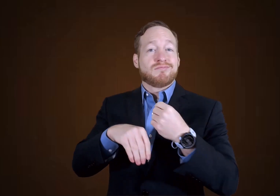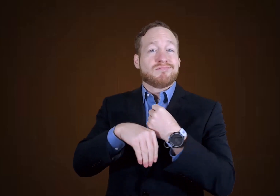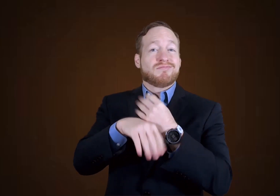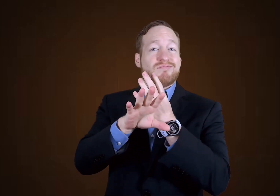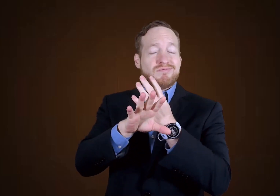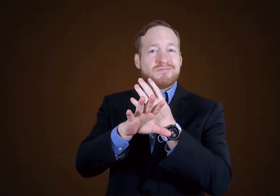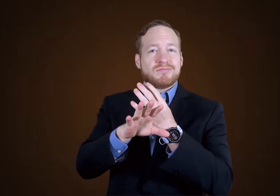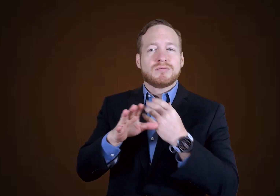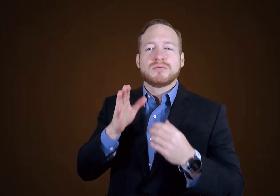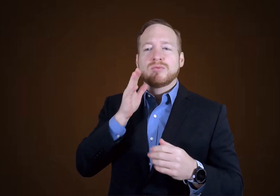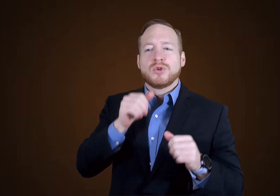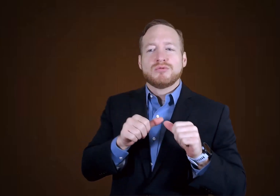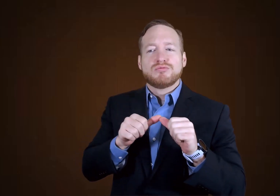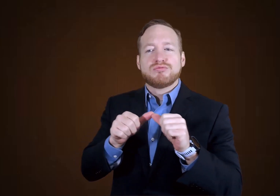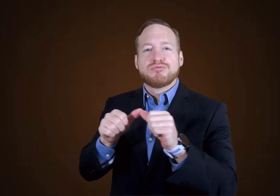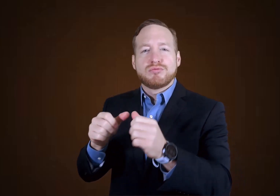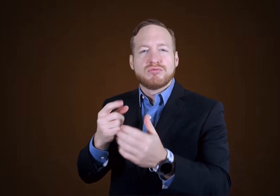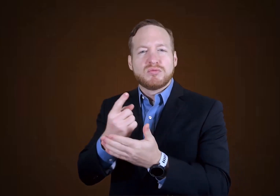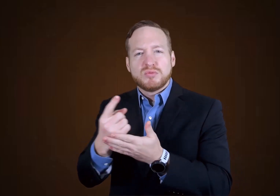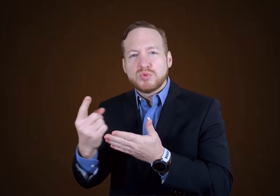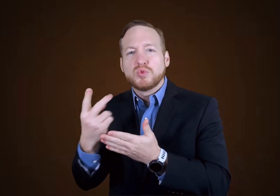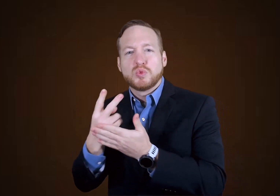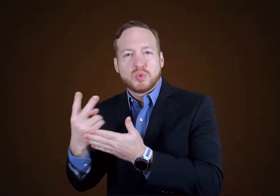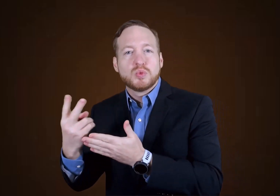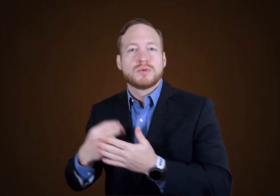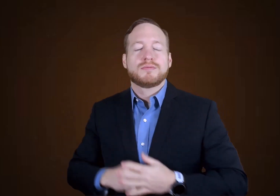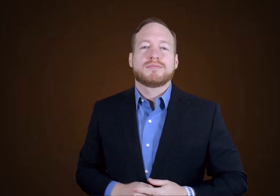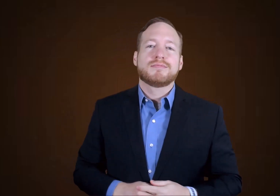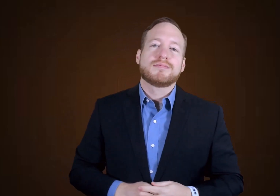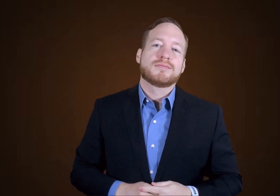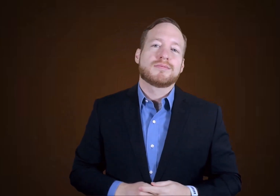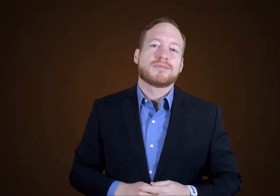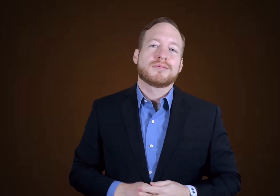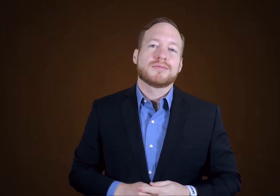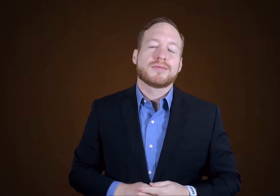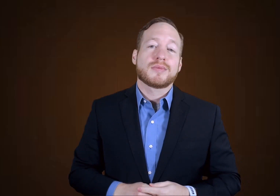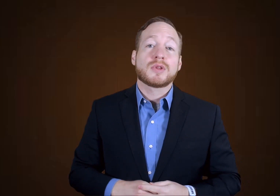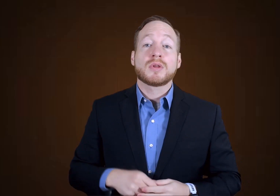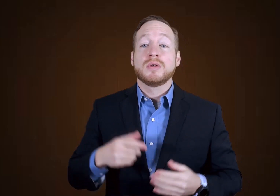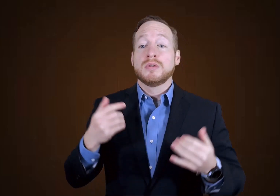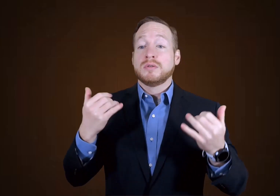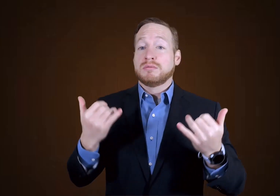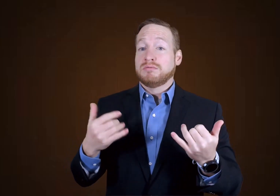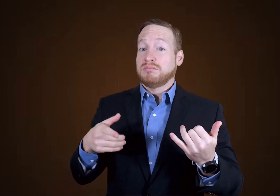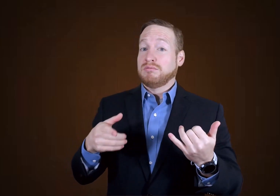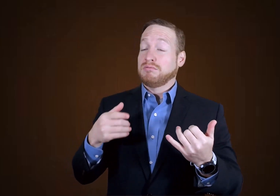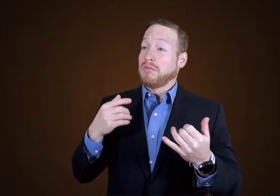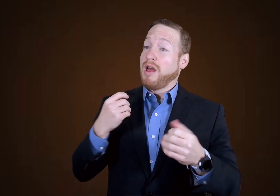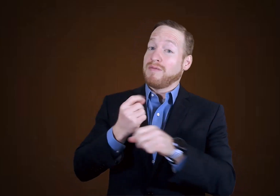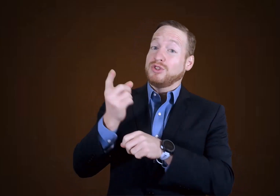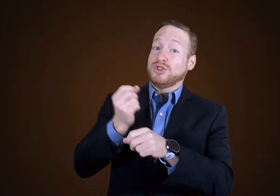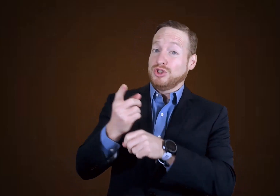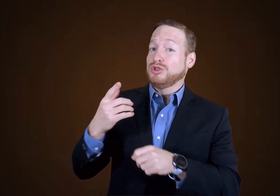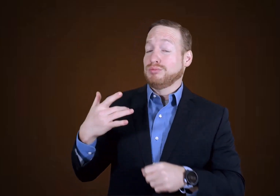instead we're hosting a remote speaker series that should go on for about two weeks